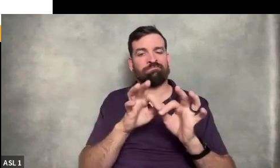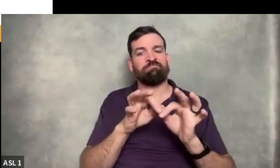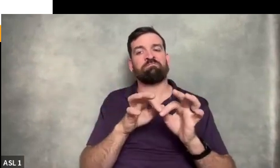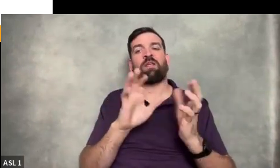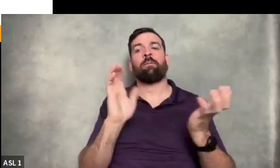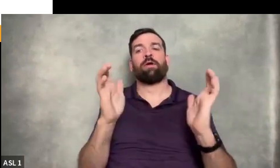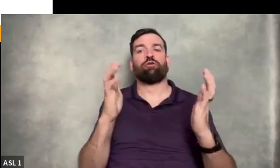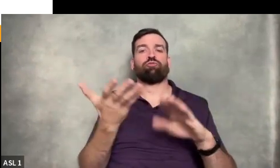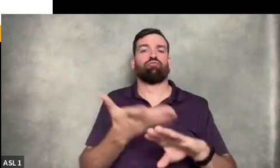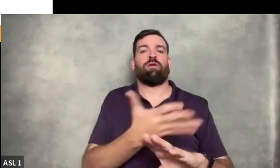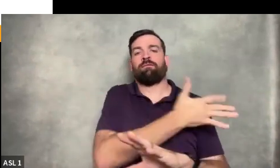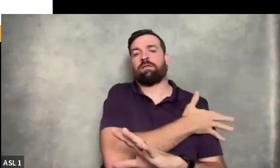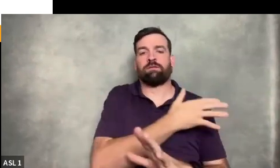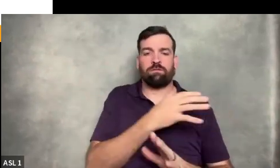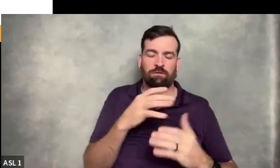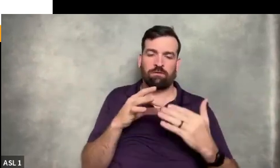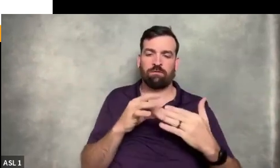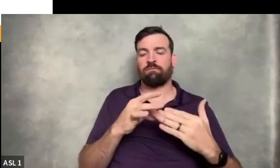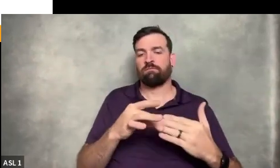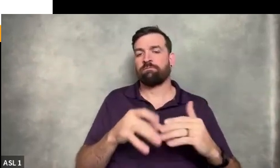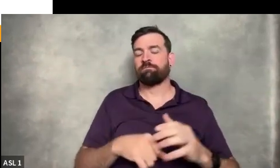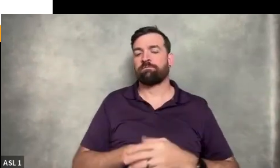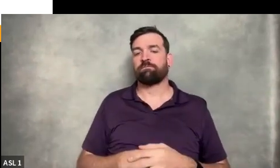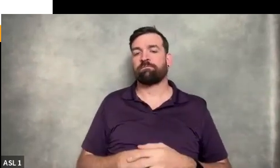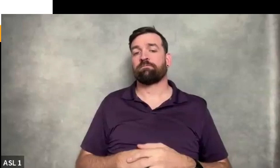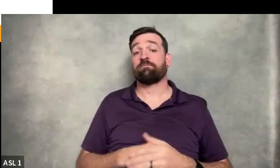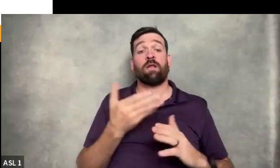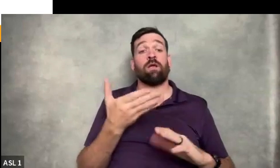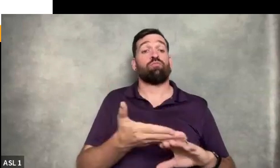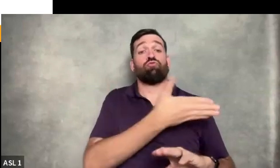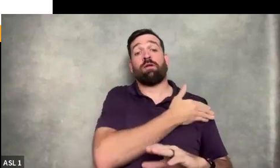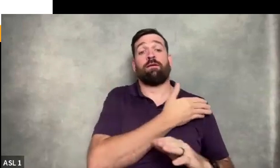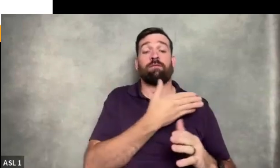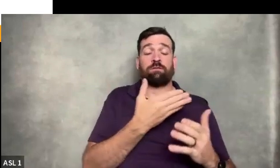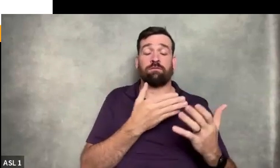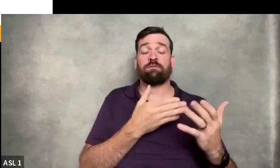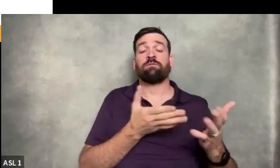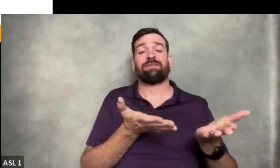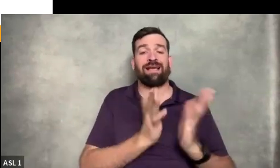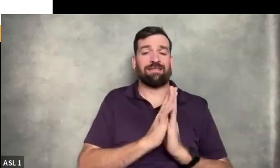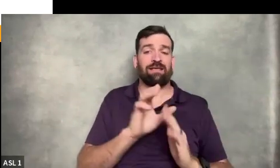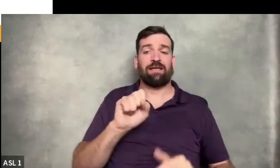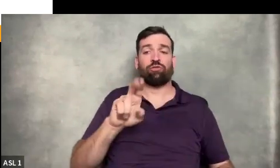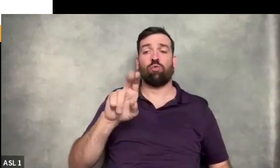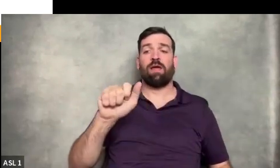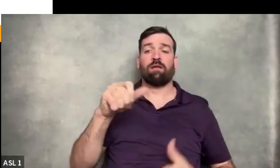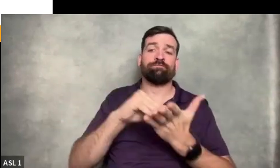plan guidance. In the previous guidance, ACL asked SUAs to document best practices related